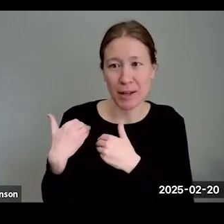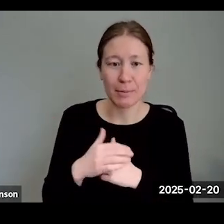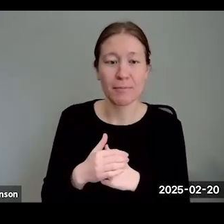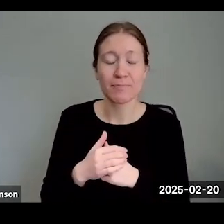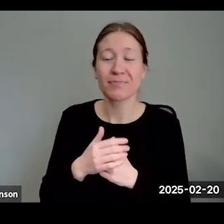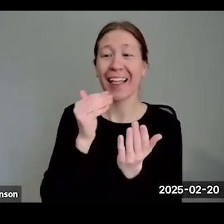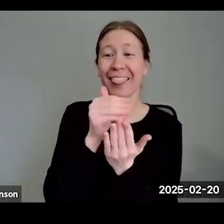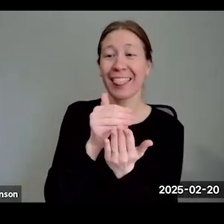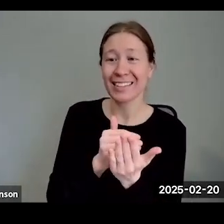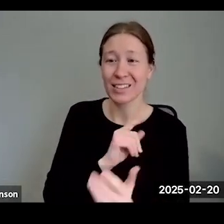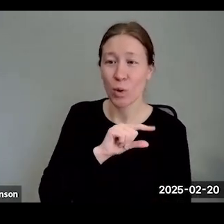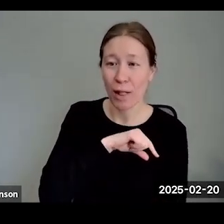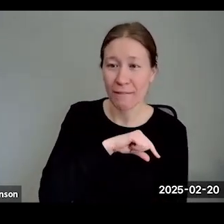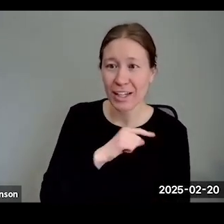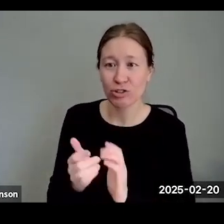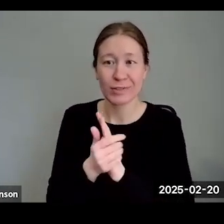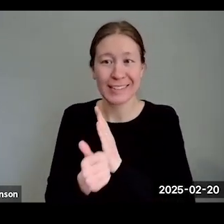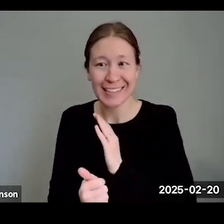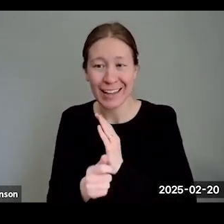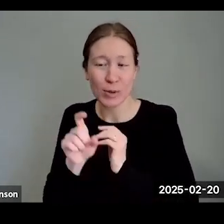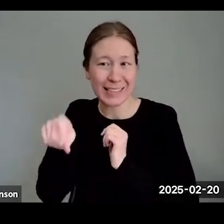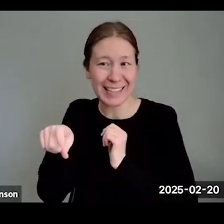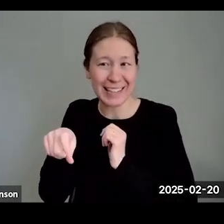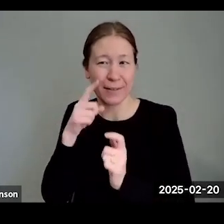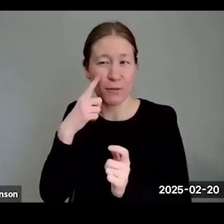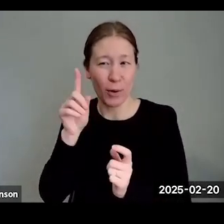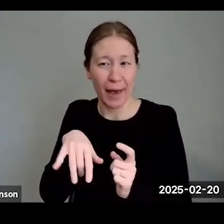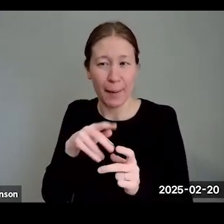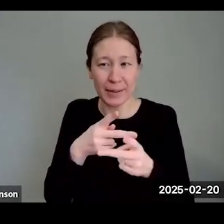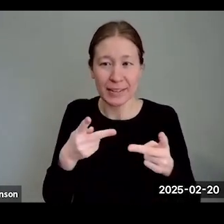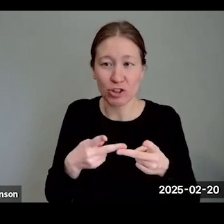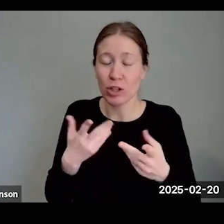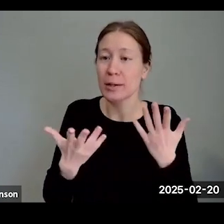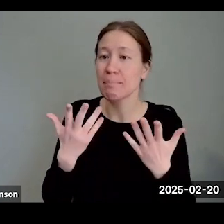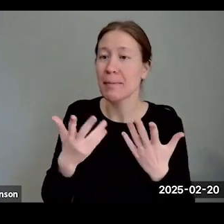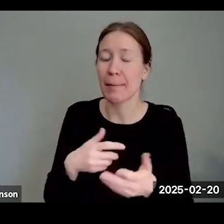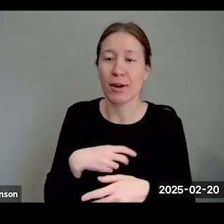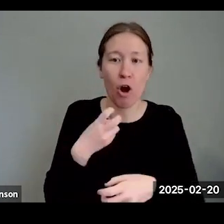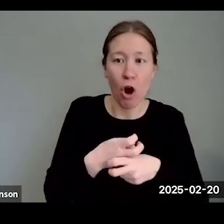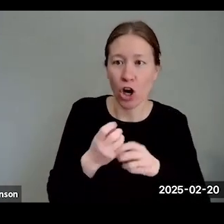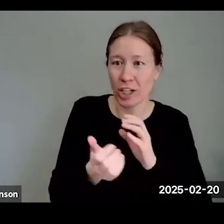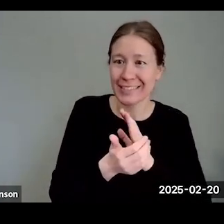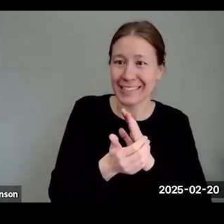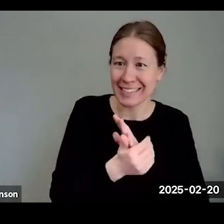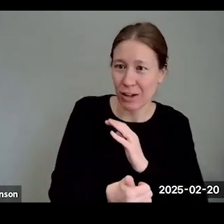So specifying exactly what is needed, whether it's a list of hard skills or soft skills.